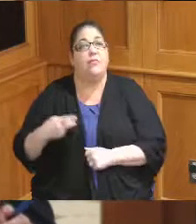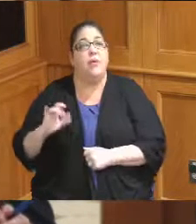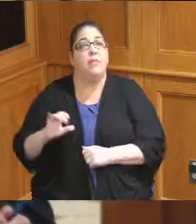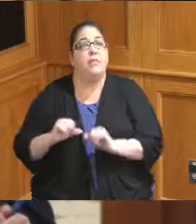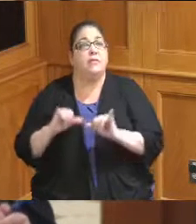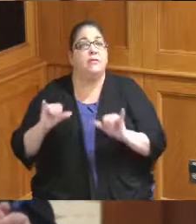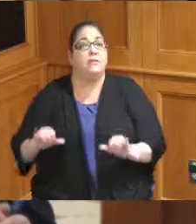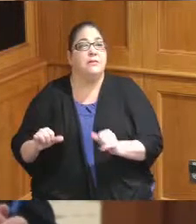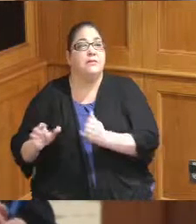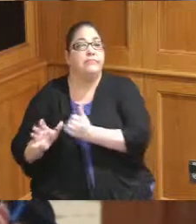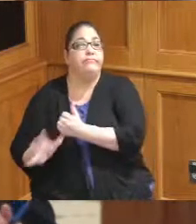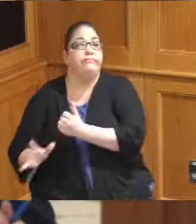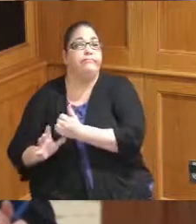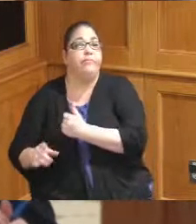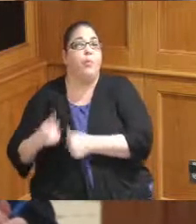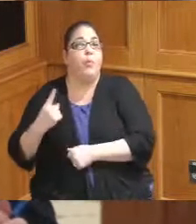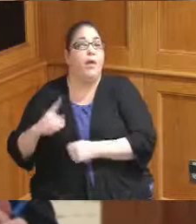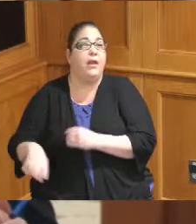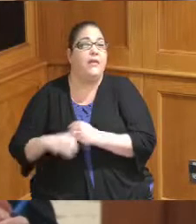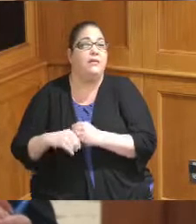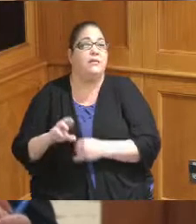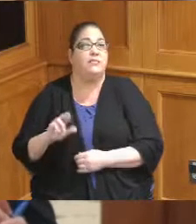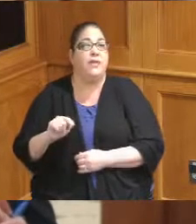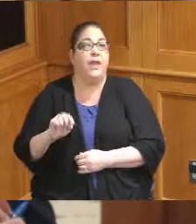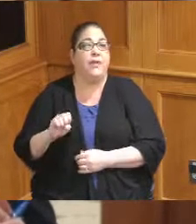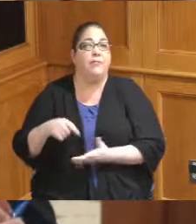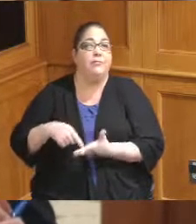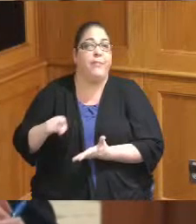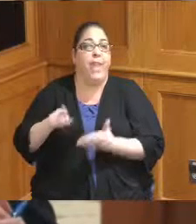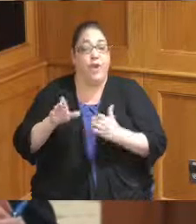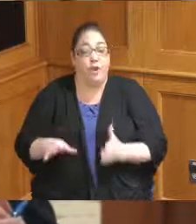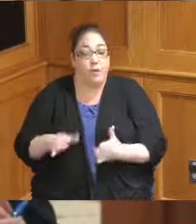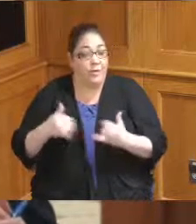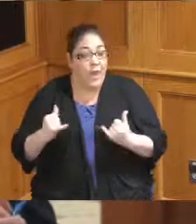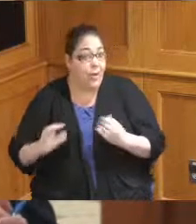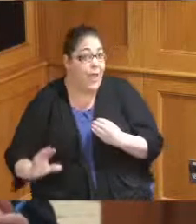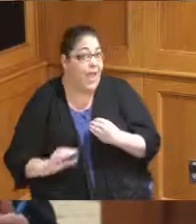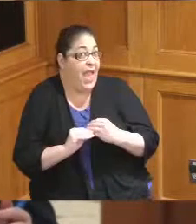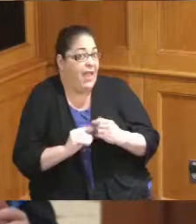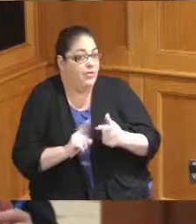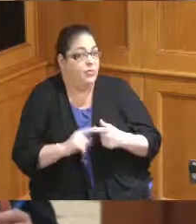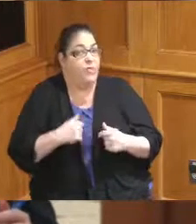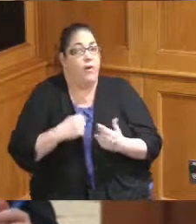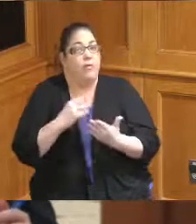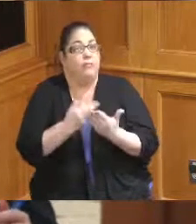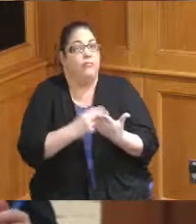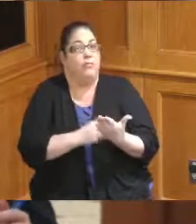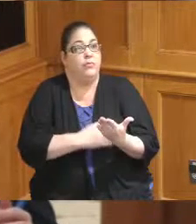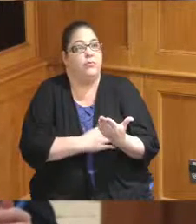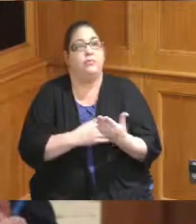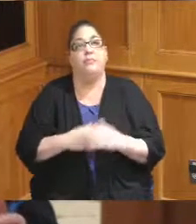there will be one additional rate payer that is added to our rules happy to answer any questions